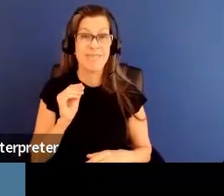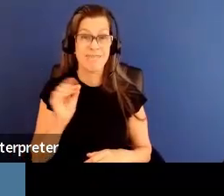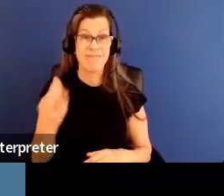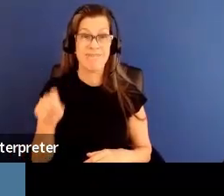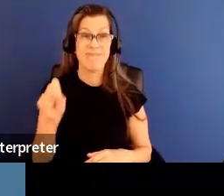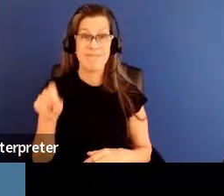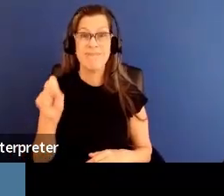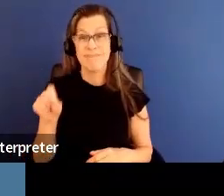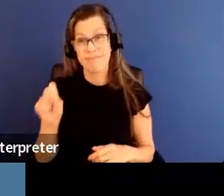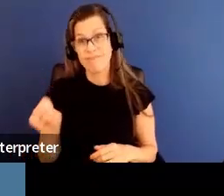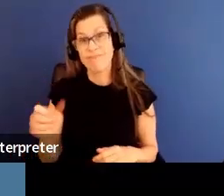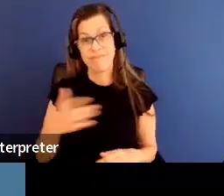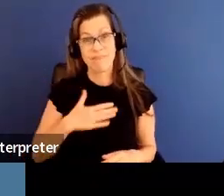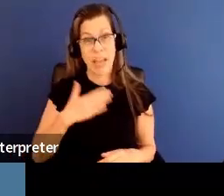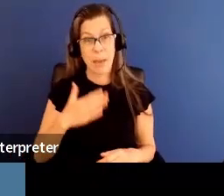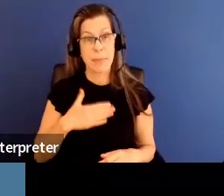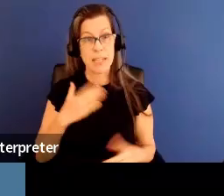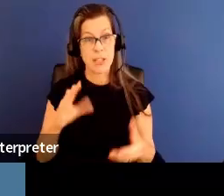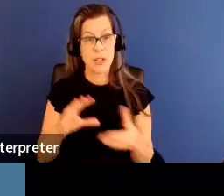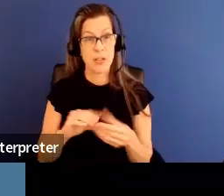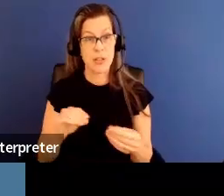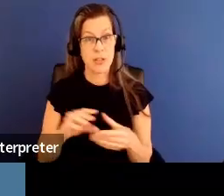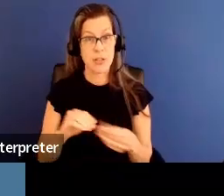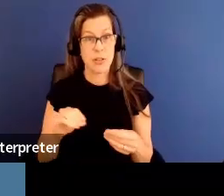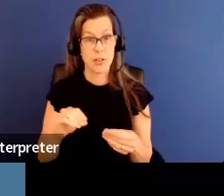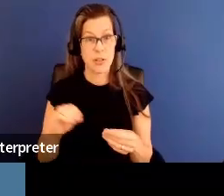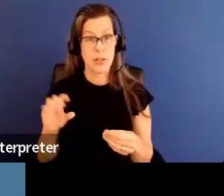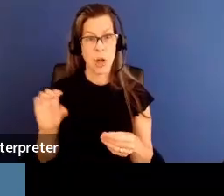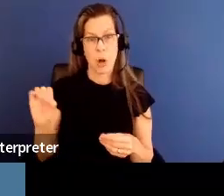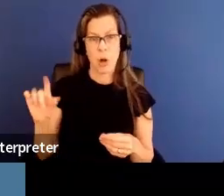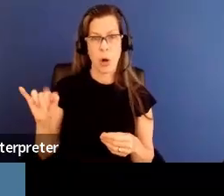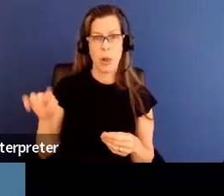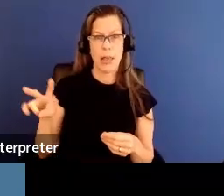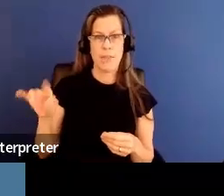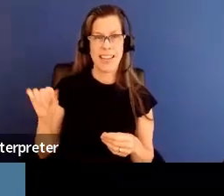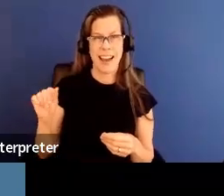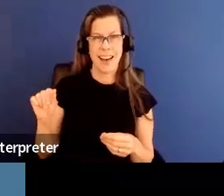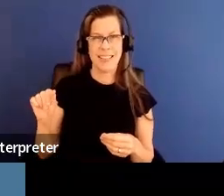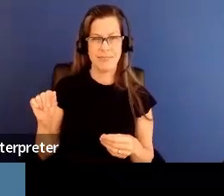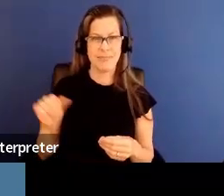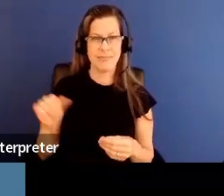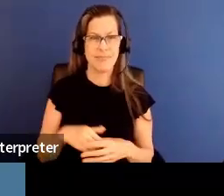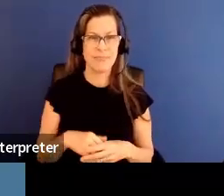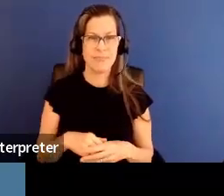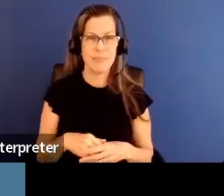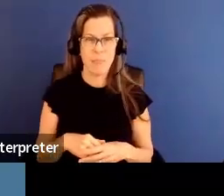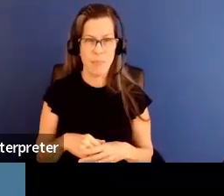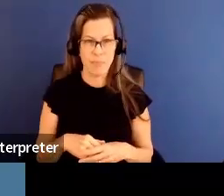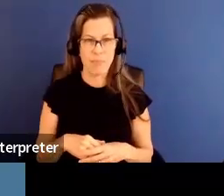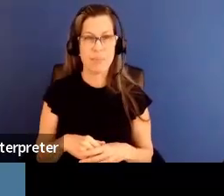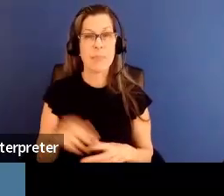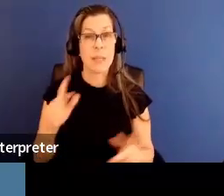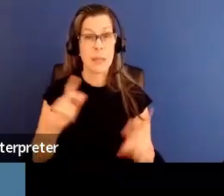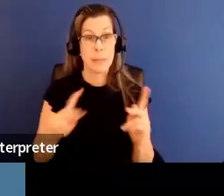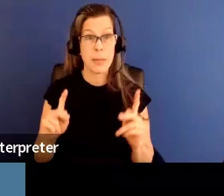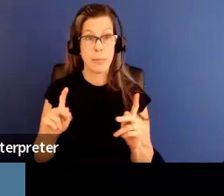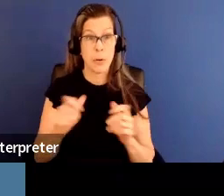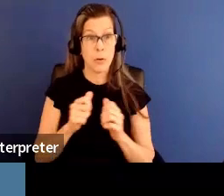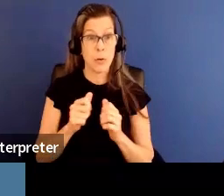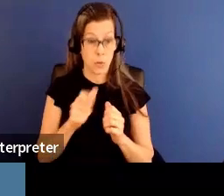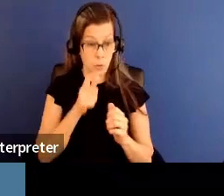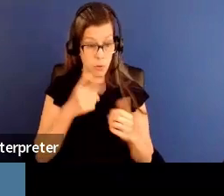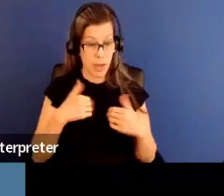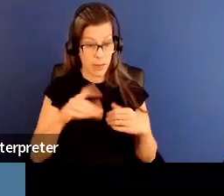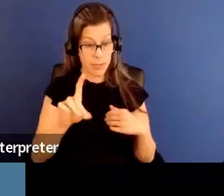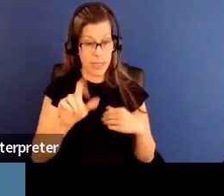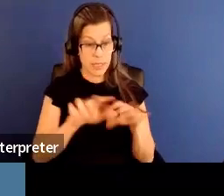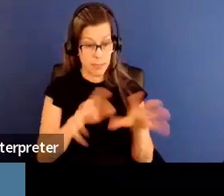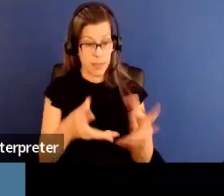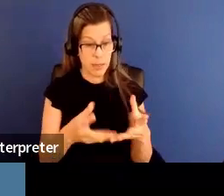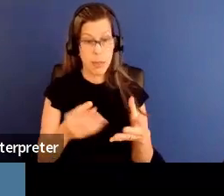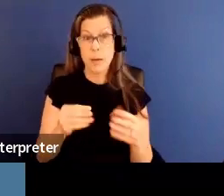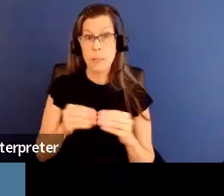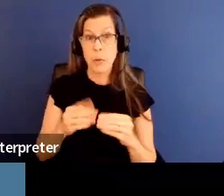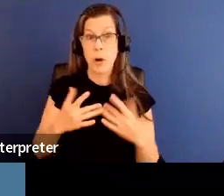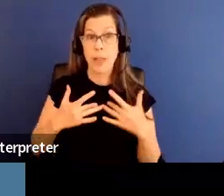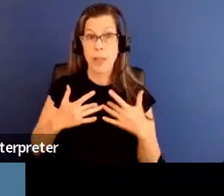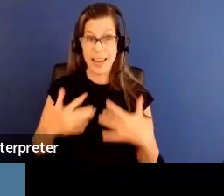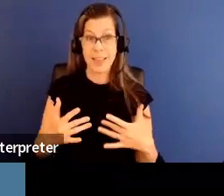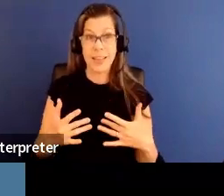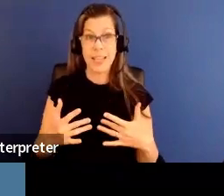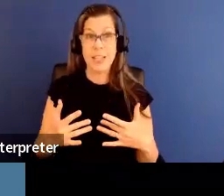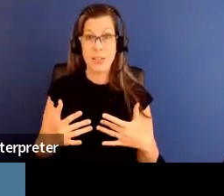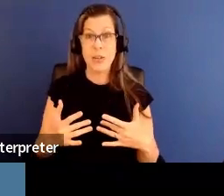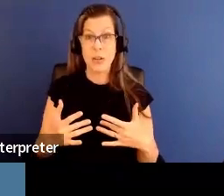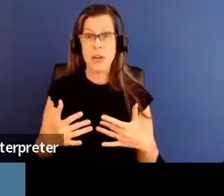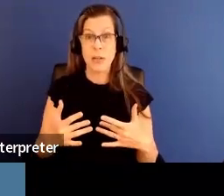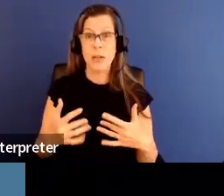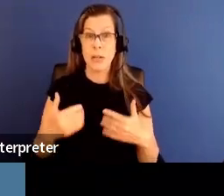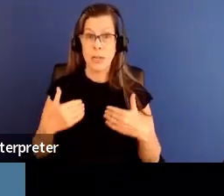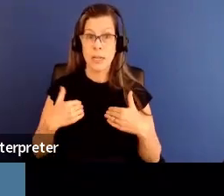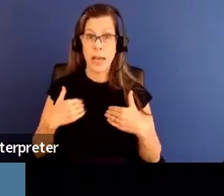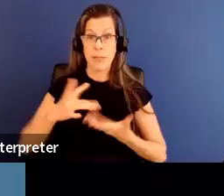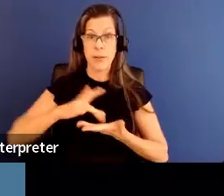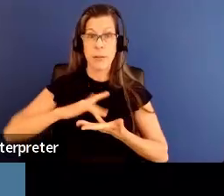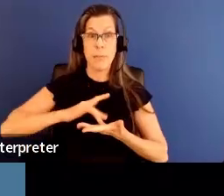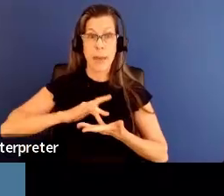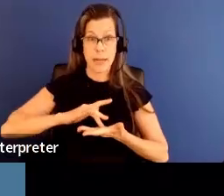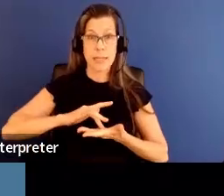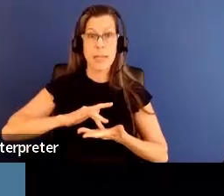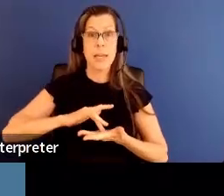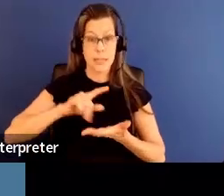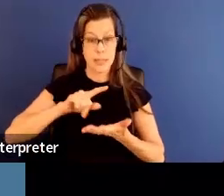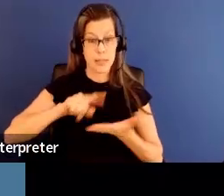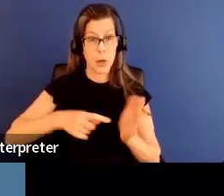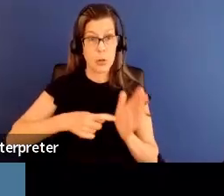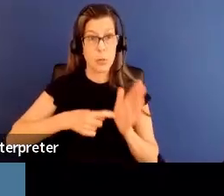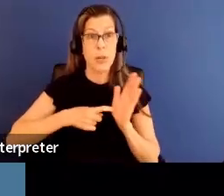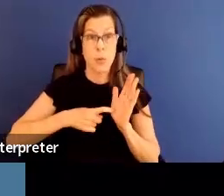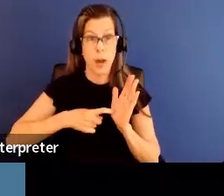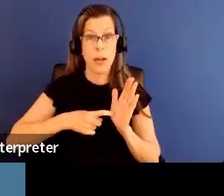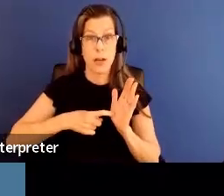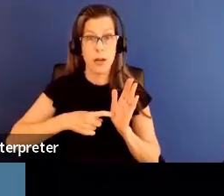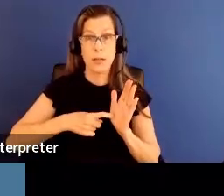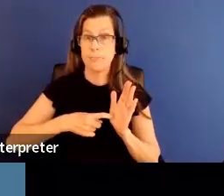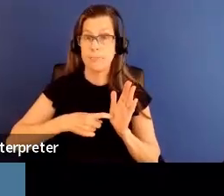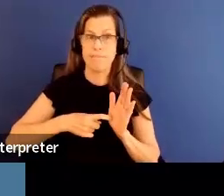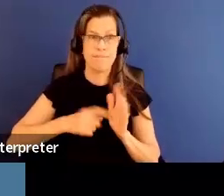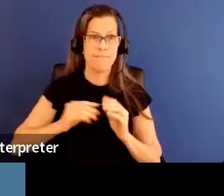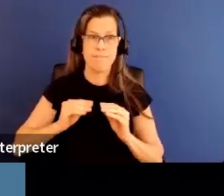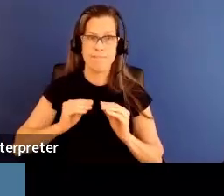disproportionately impact disabled communities?